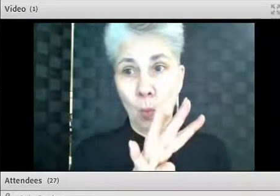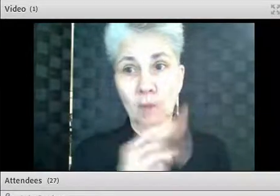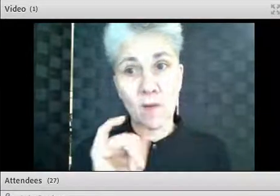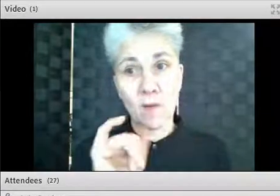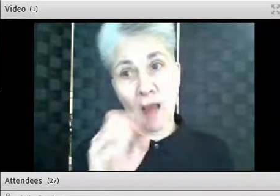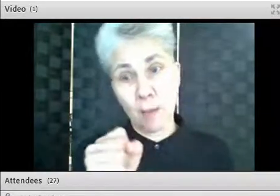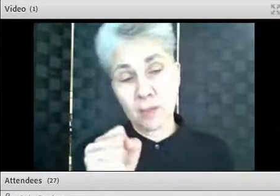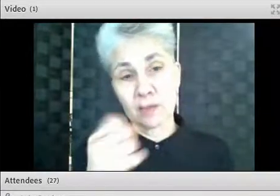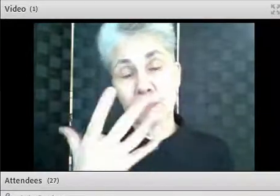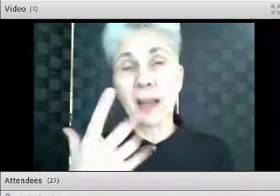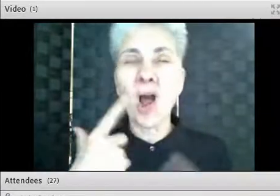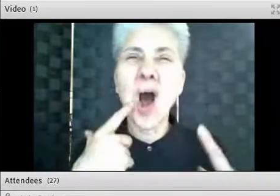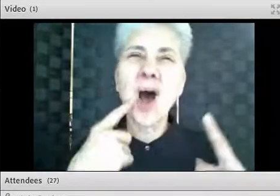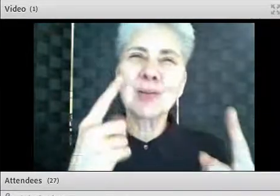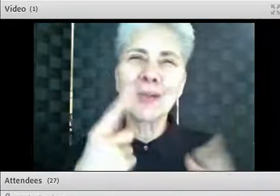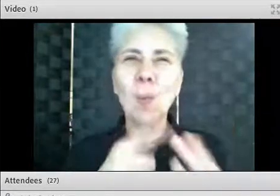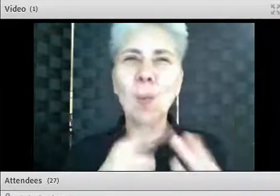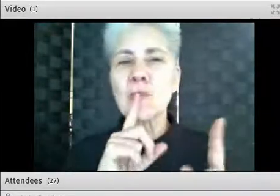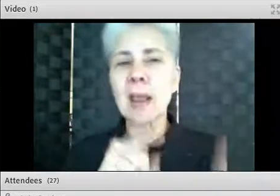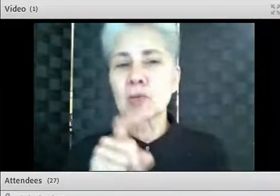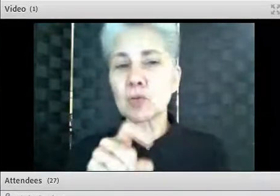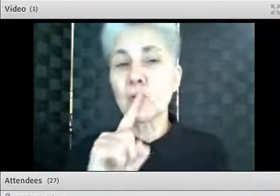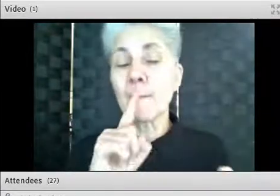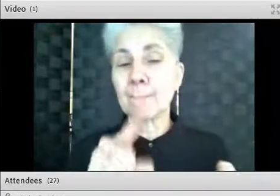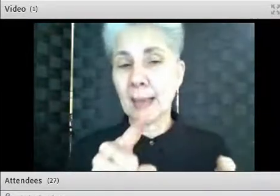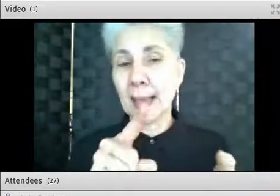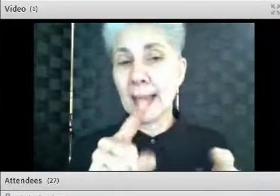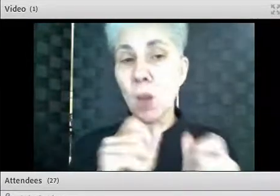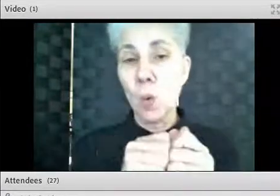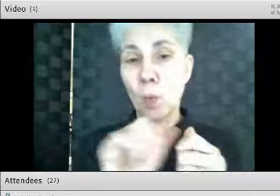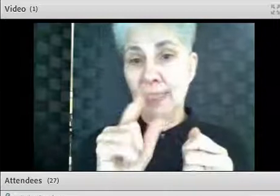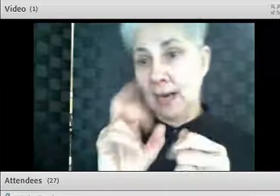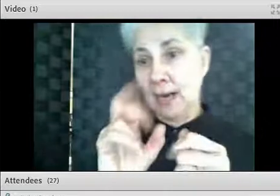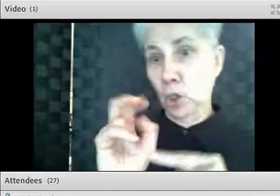Ultimately, what your answer should be, what the Cutter should be depends